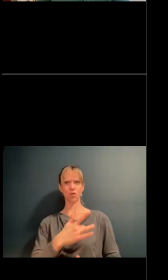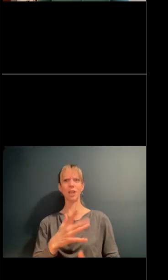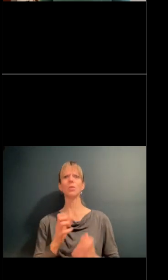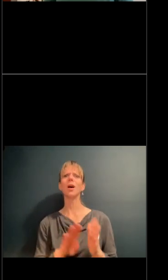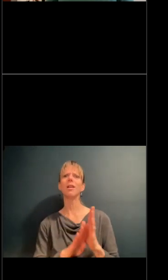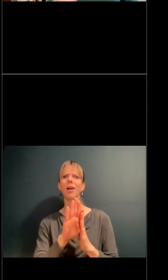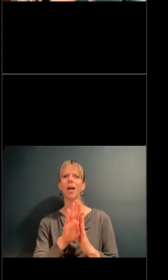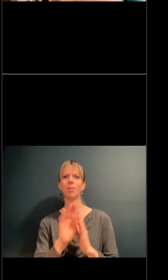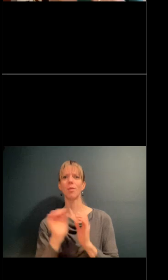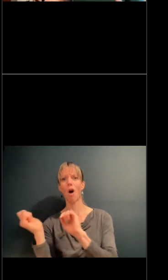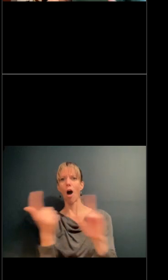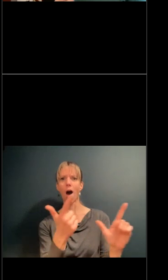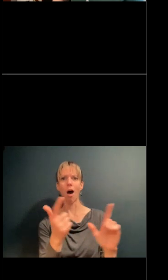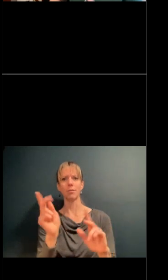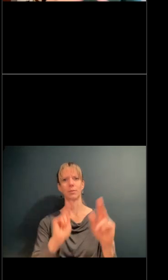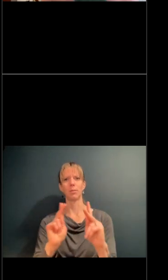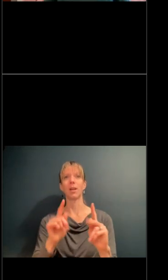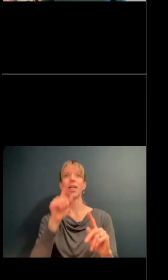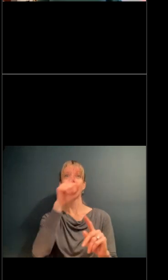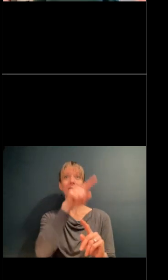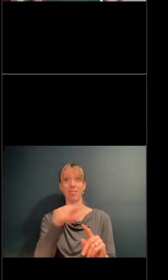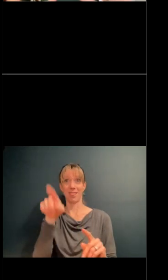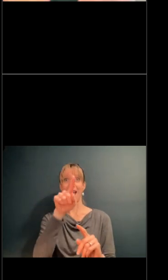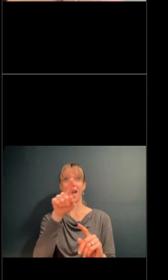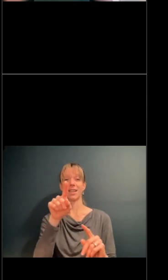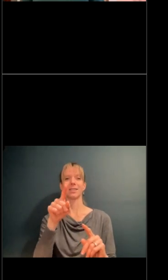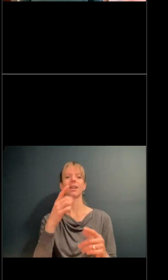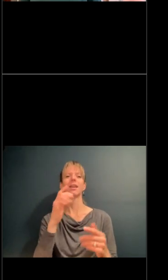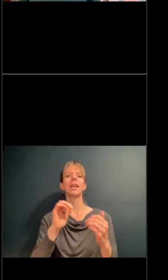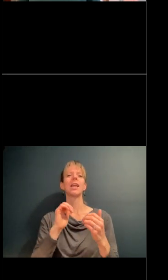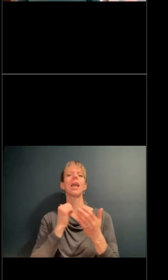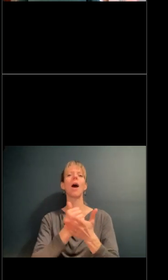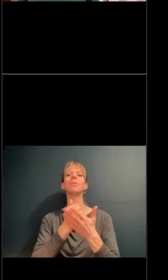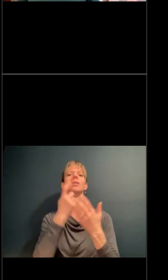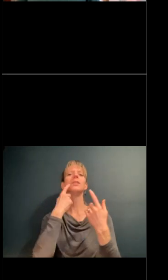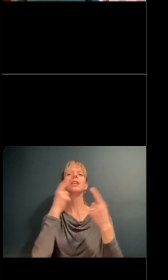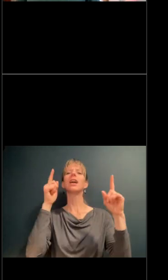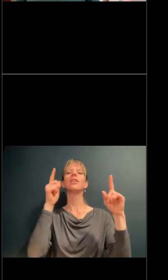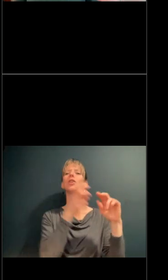In fact, this is the key to successful transitions to life in the community.